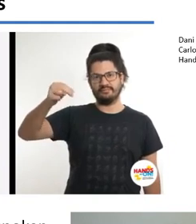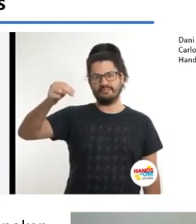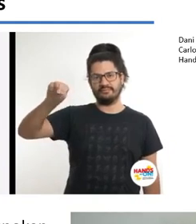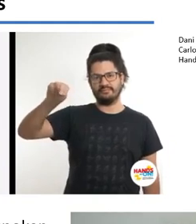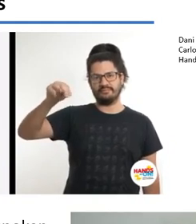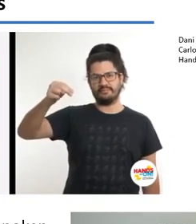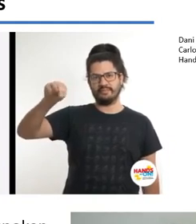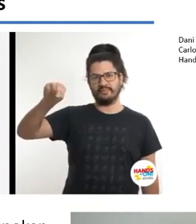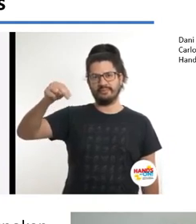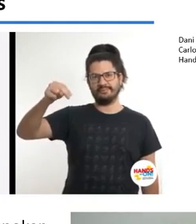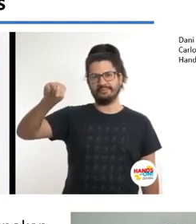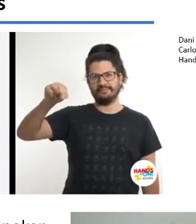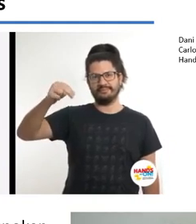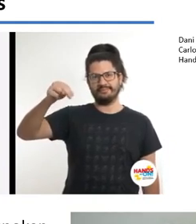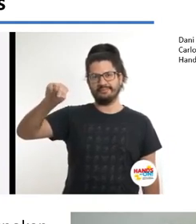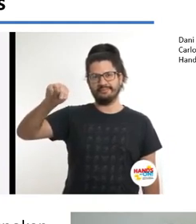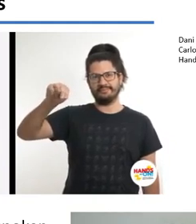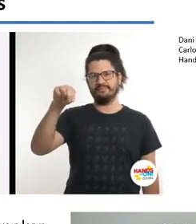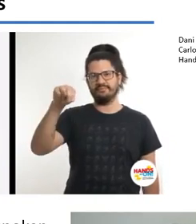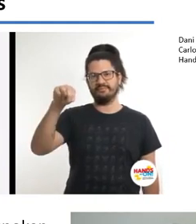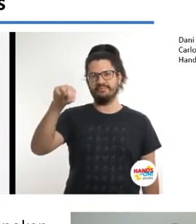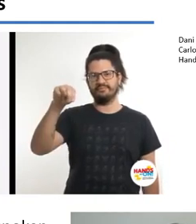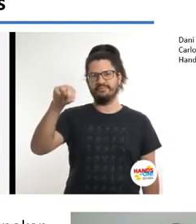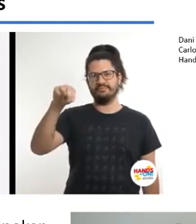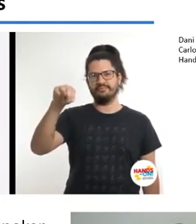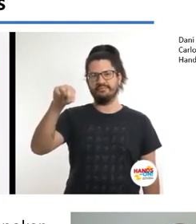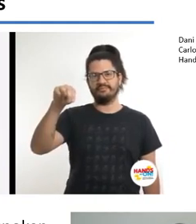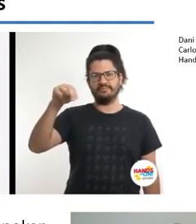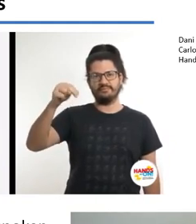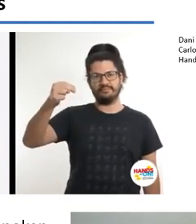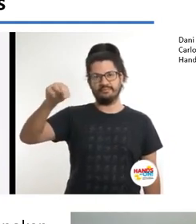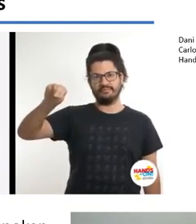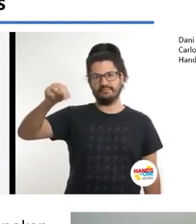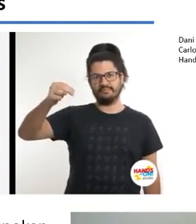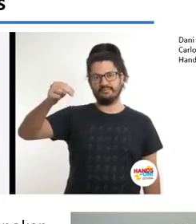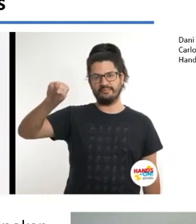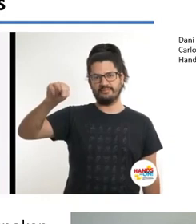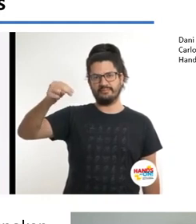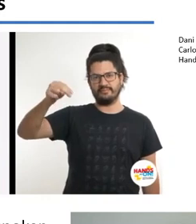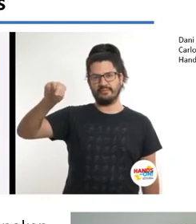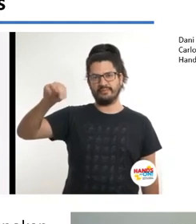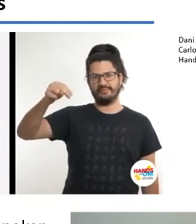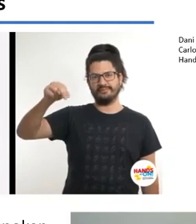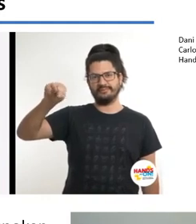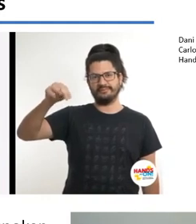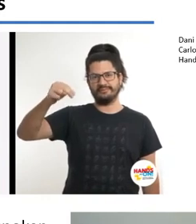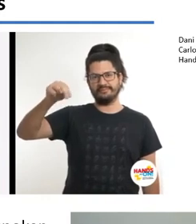to import words from Spanish which is the language that lesco is most in